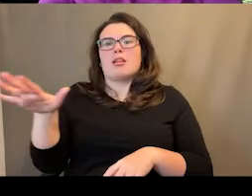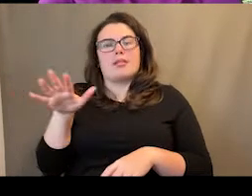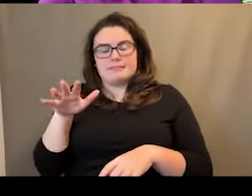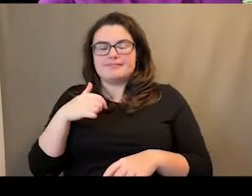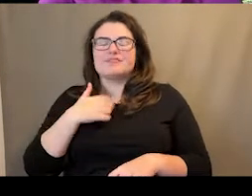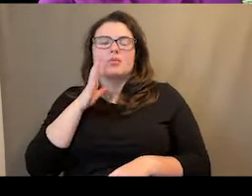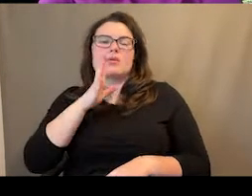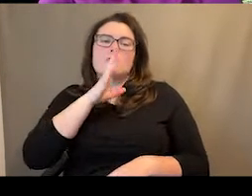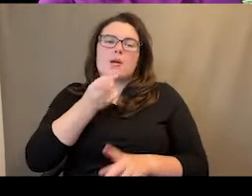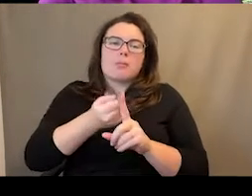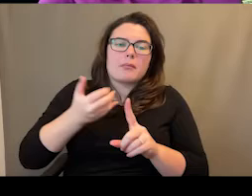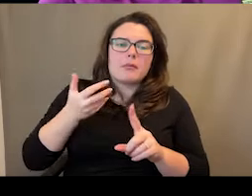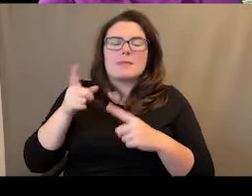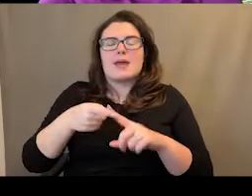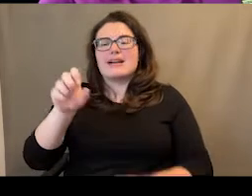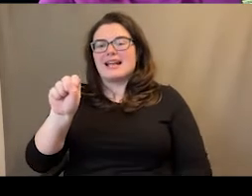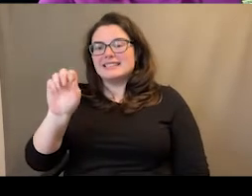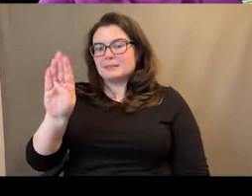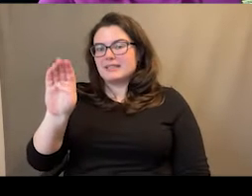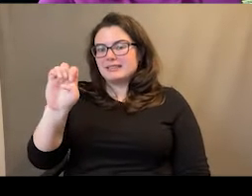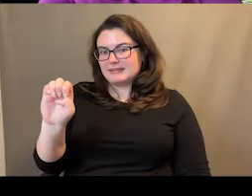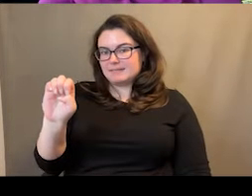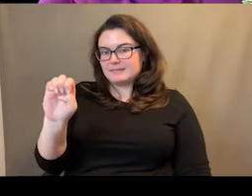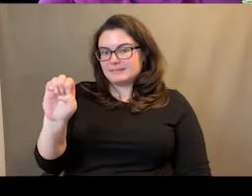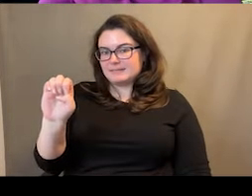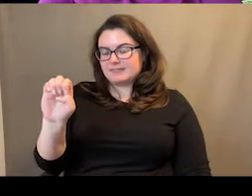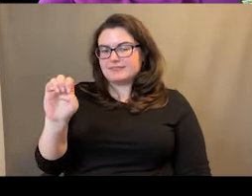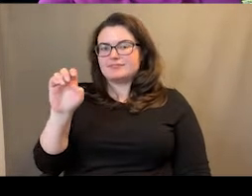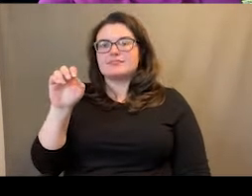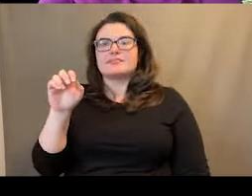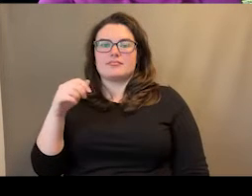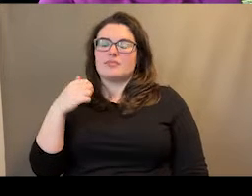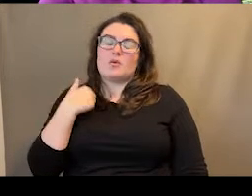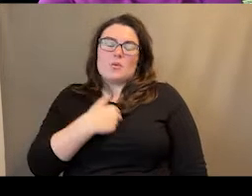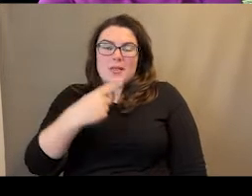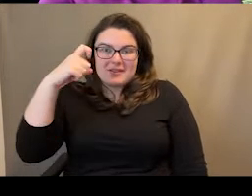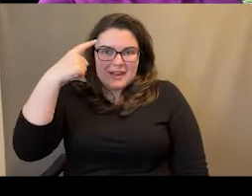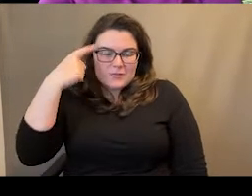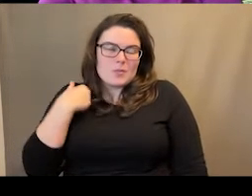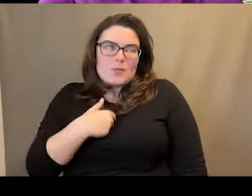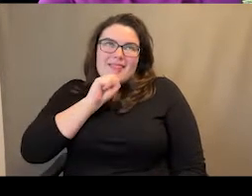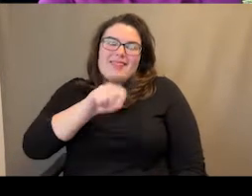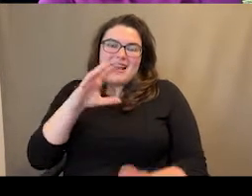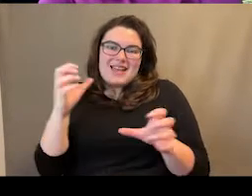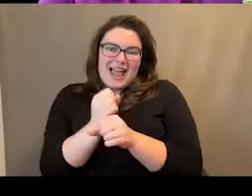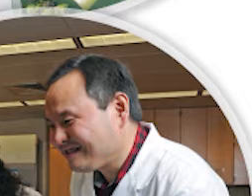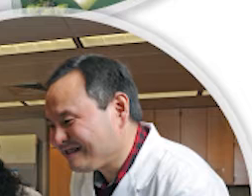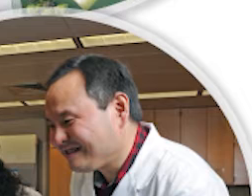as I mentioned about the SBE, we're the government we love acronyms. The SBE Directorate.